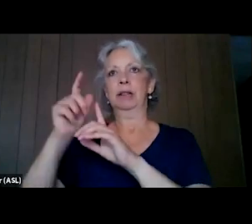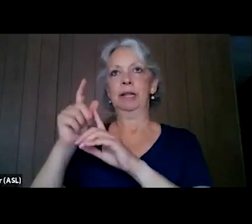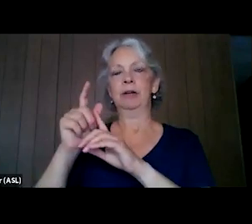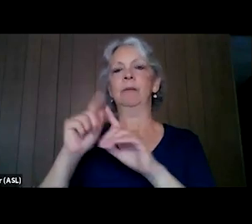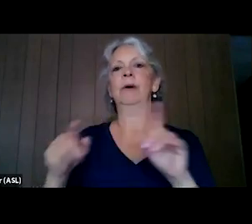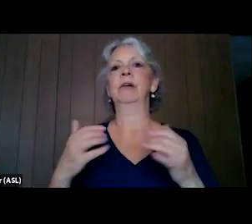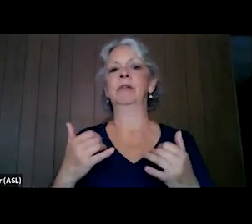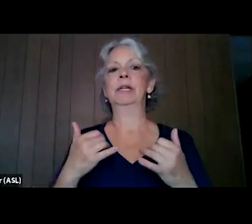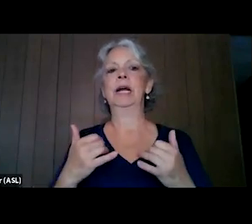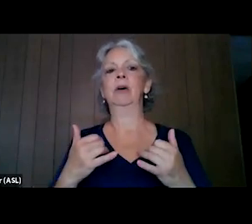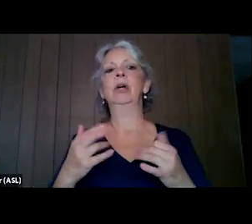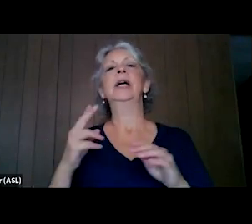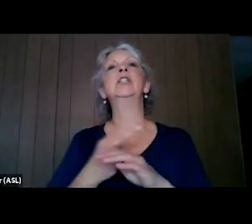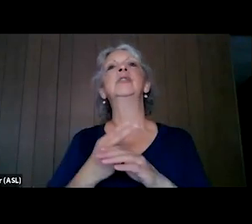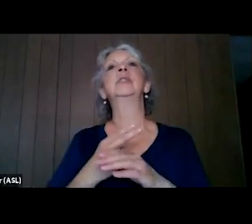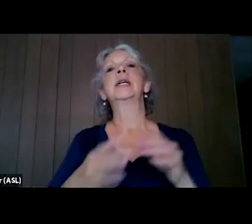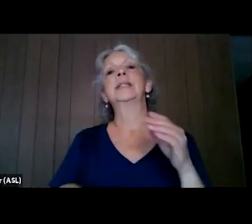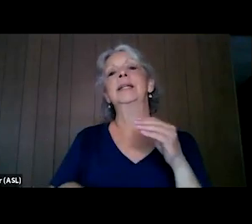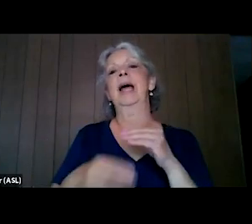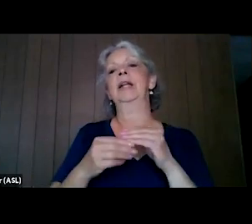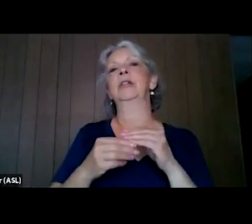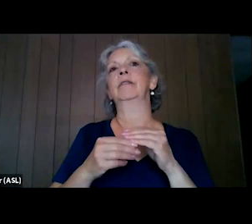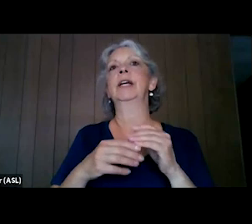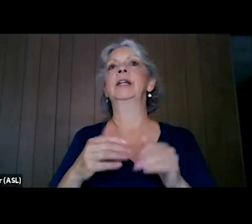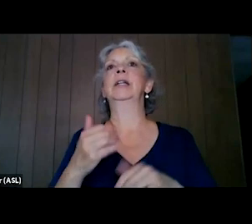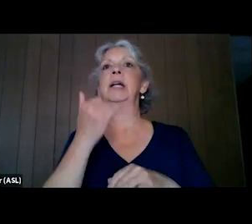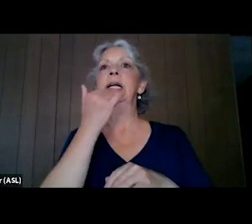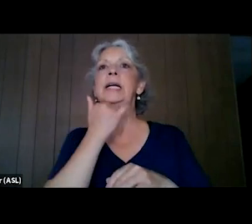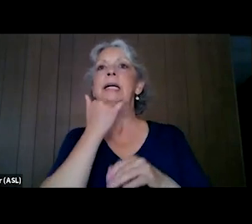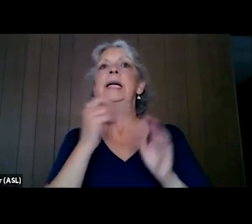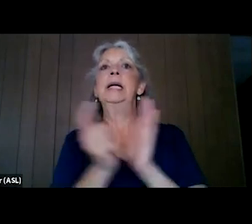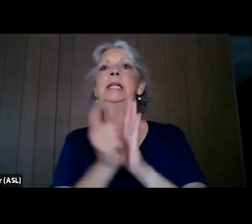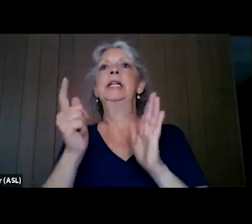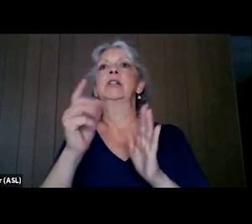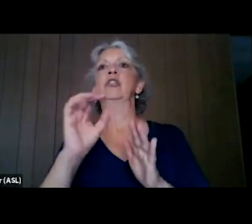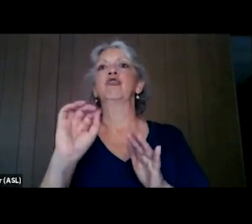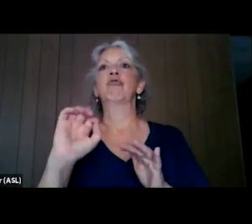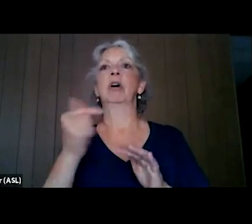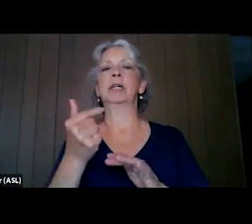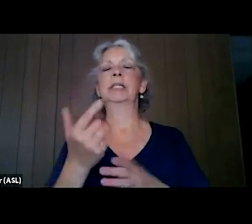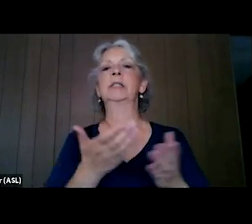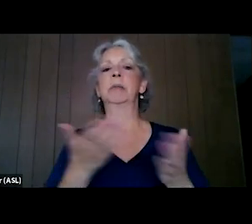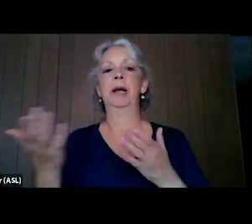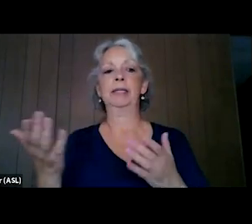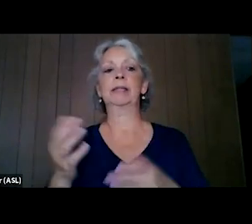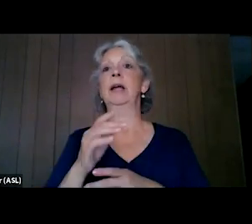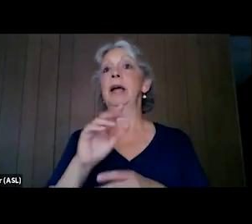it's used as an additive in the illicit drug supply. So in veterinary medicine, xylazine is used as a sedative.